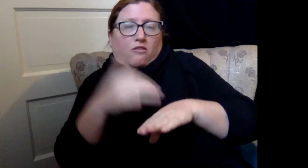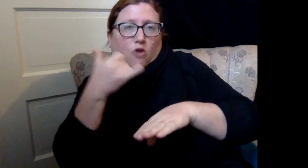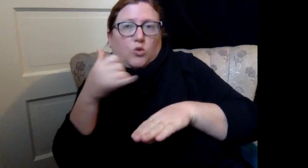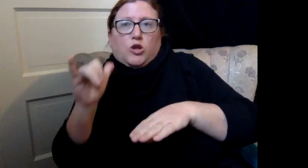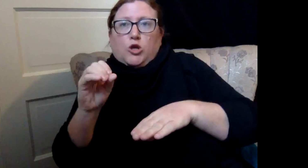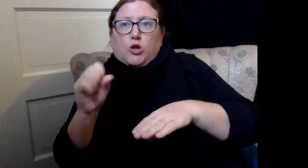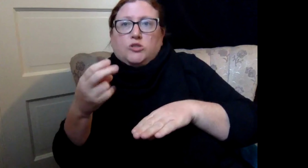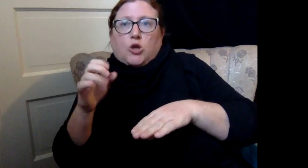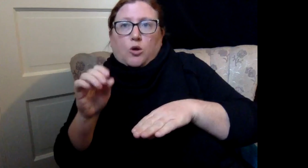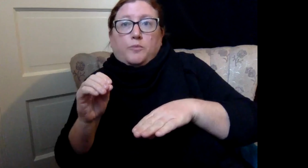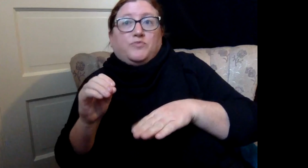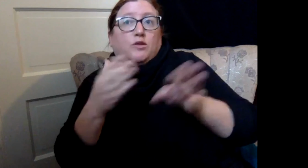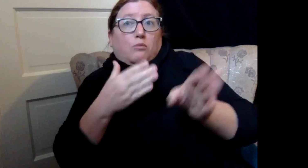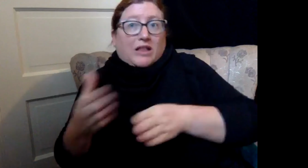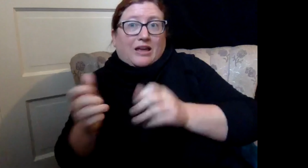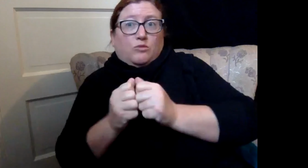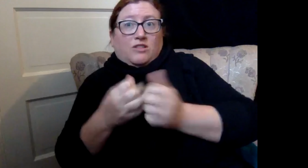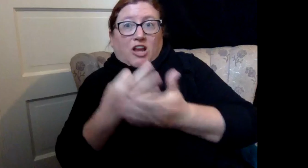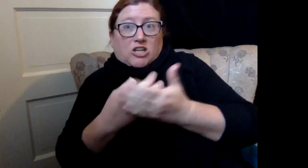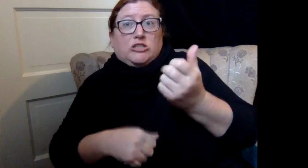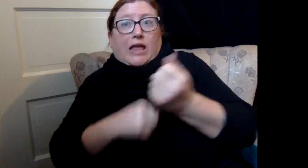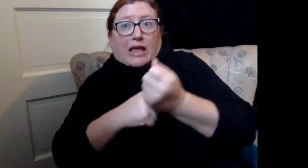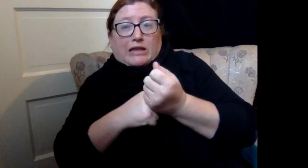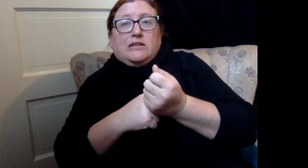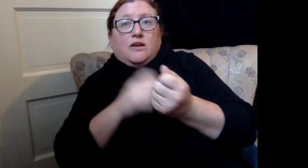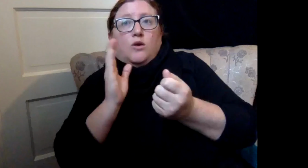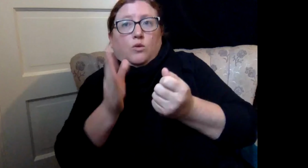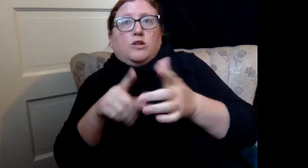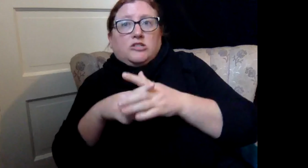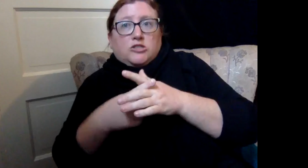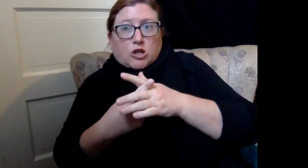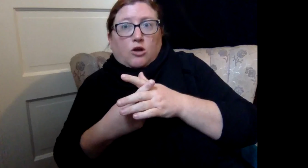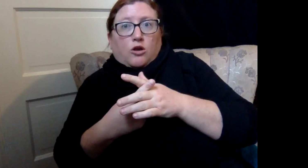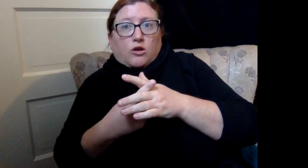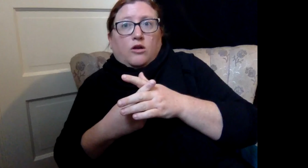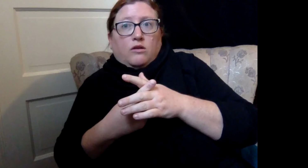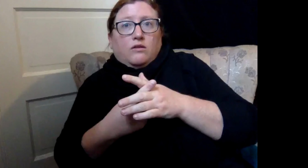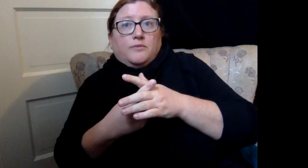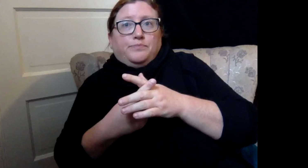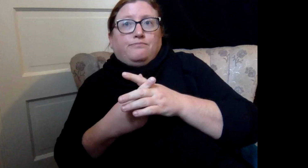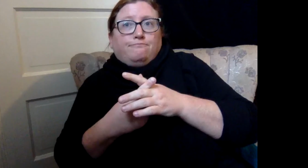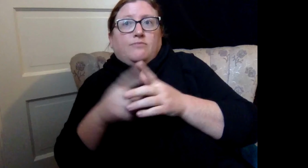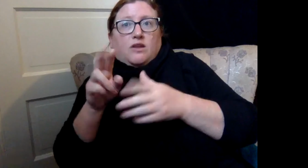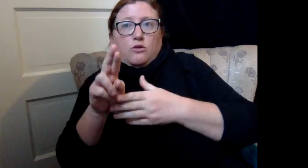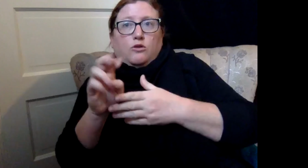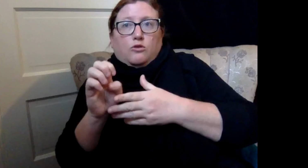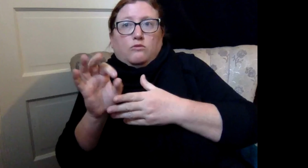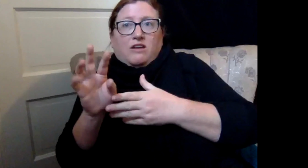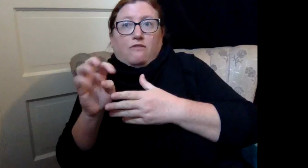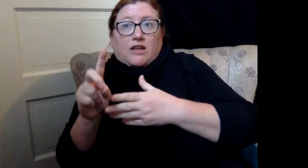But I'm here by phone. The financial aid now is they will start releasing the